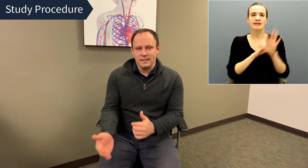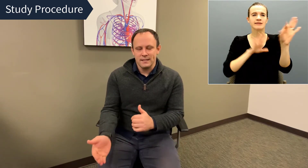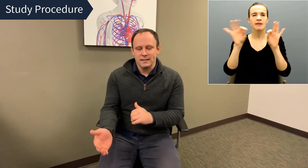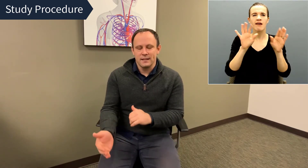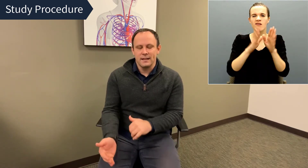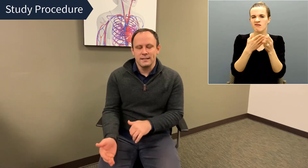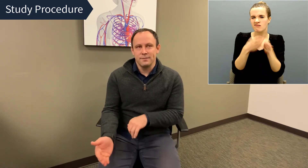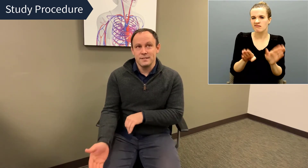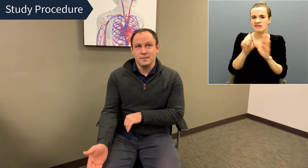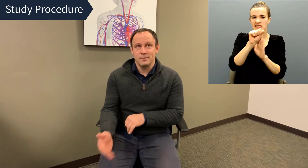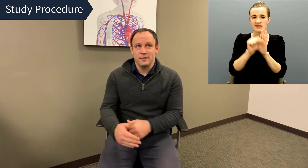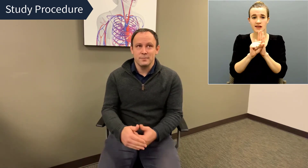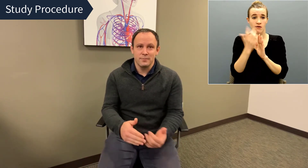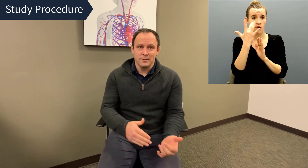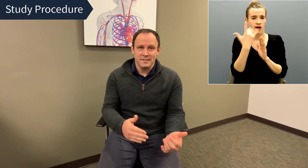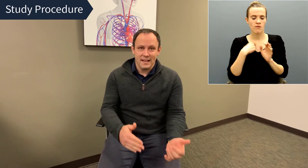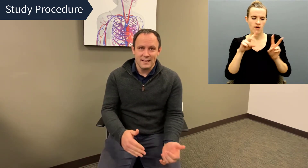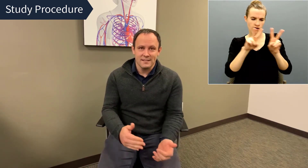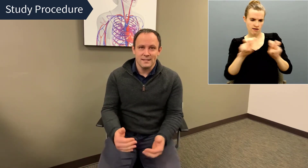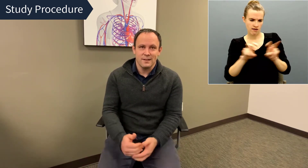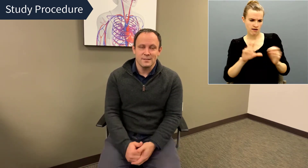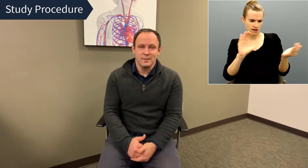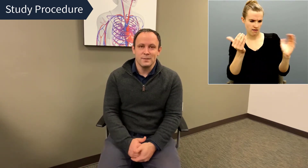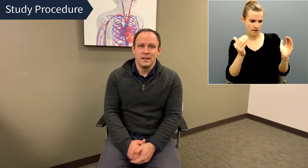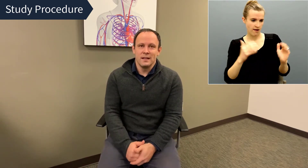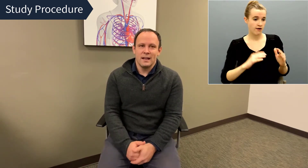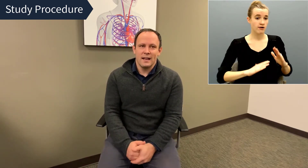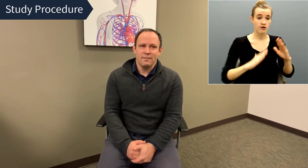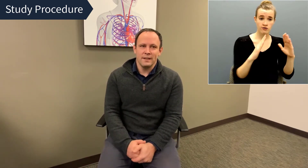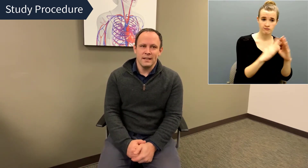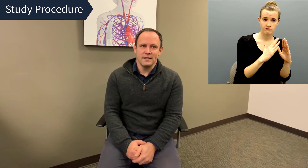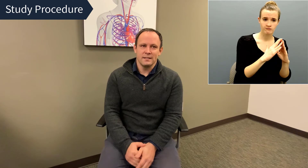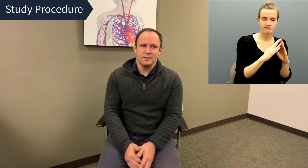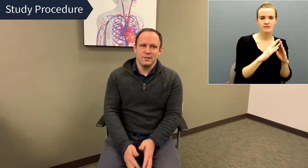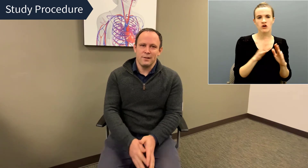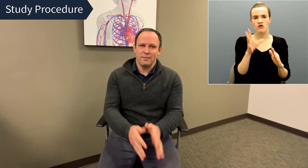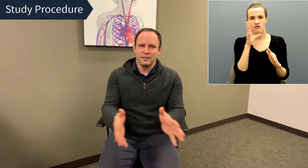any differences between urban rural settings and also have a geographic